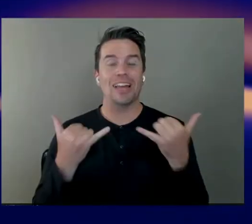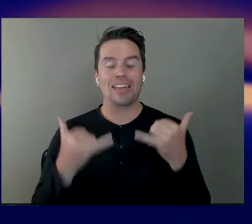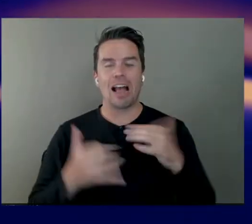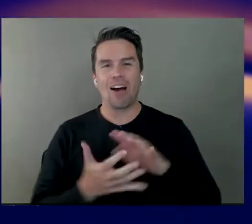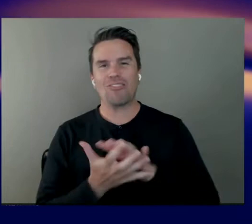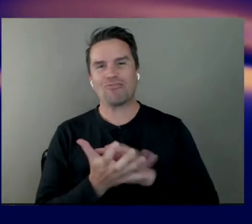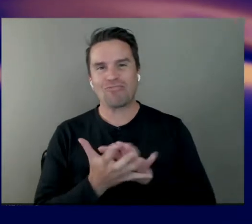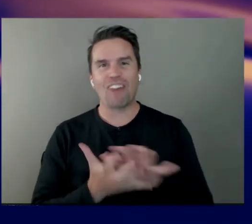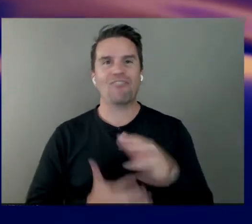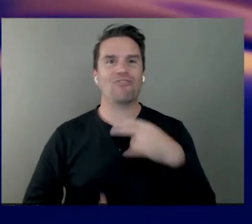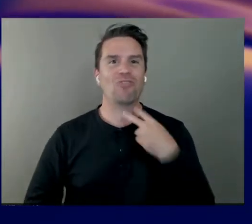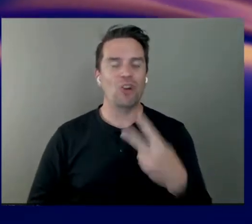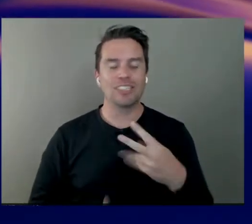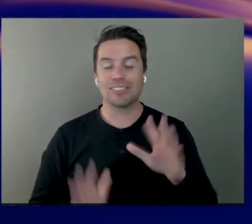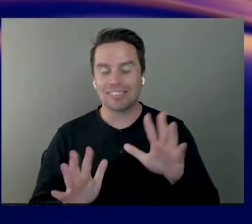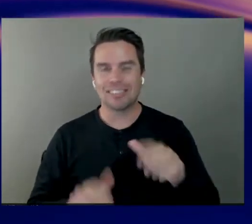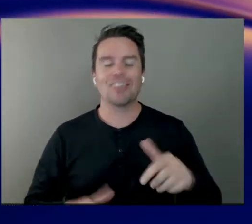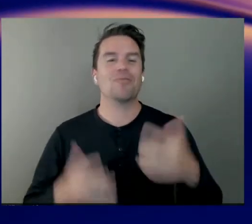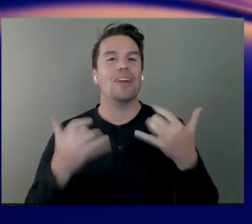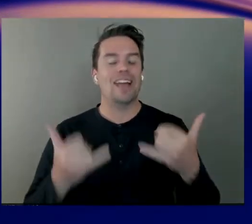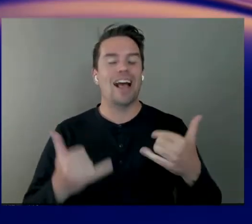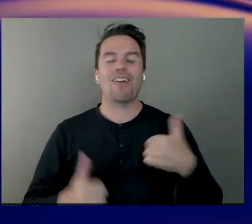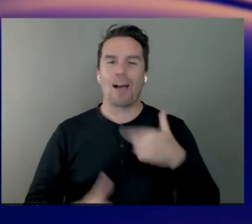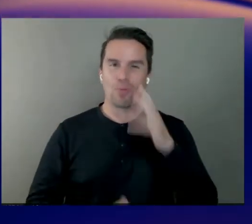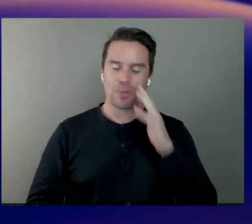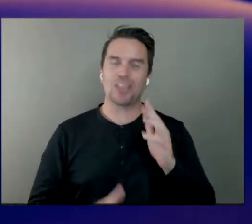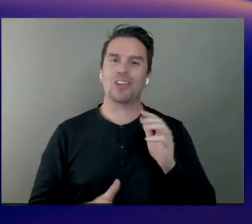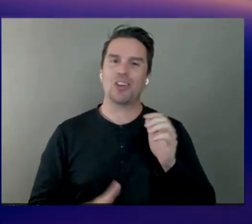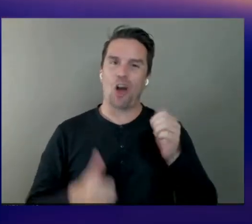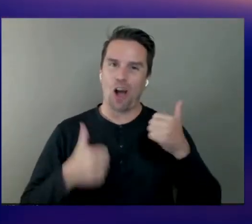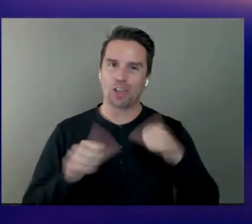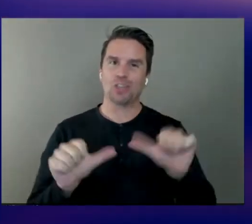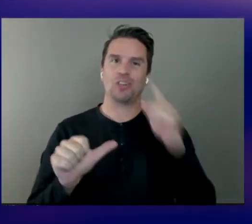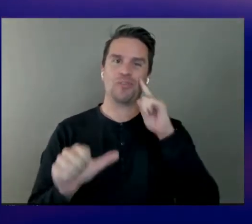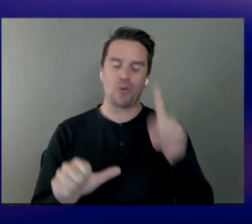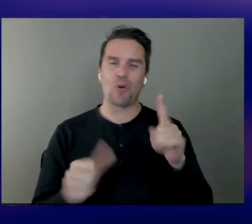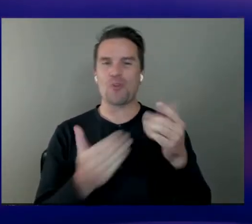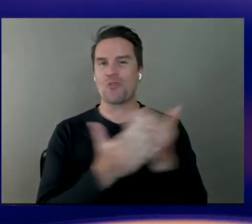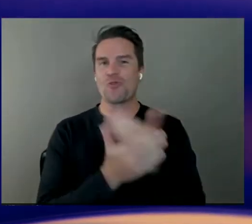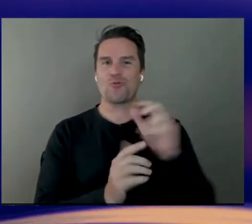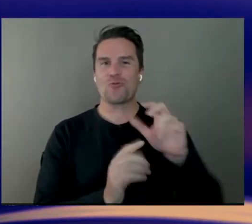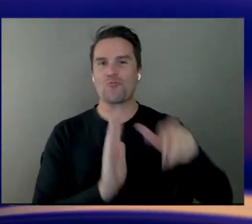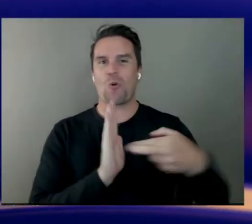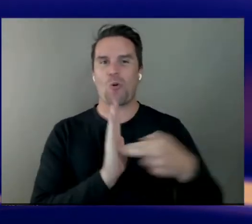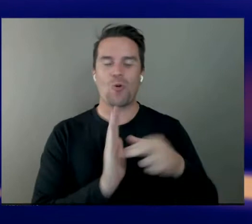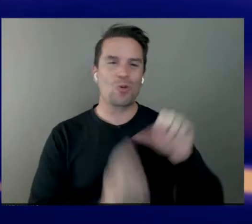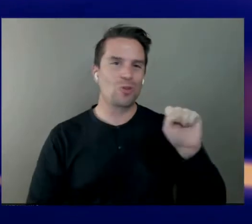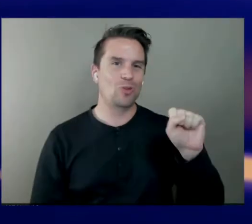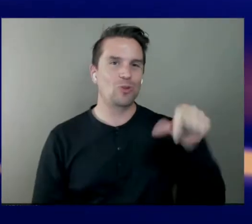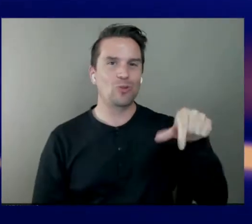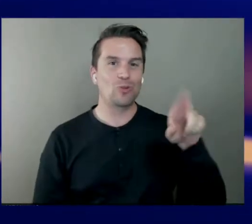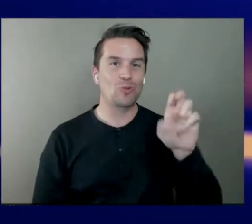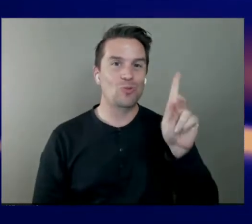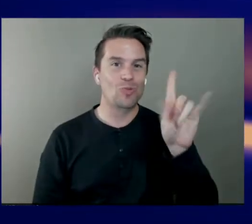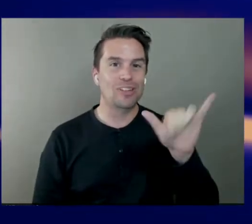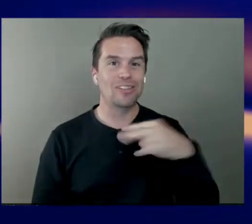but I'm gonna be auditioning for Squeaky Batman shortly. Wonderful, and to our our guests of honor, Michael, please tell us.